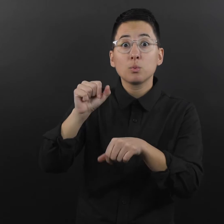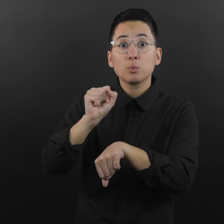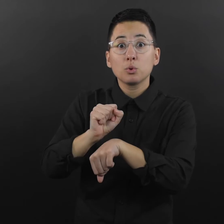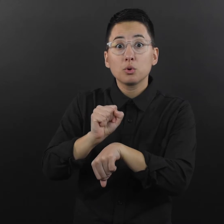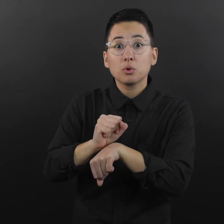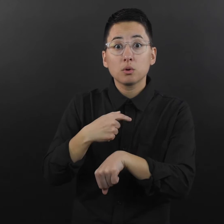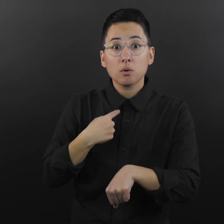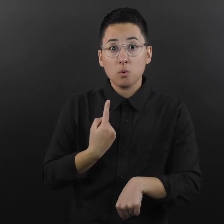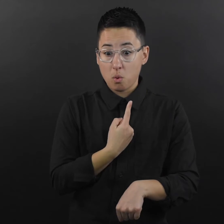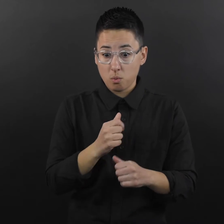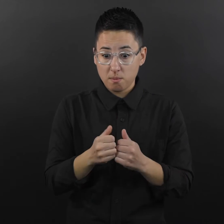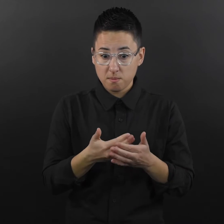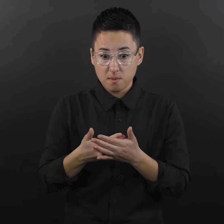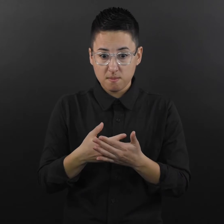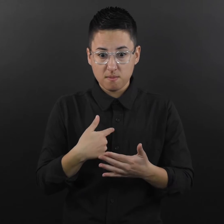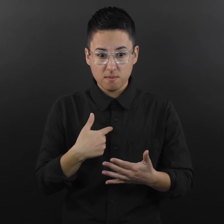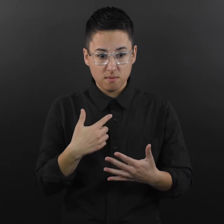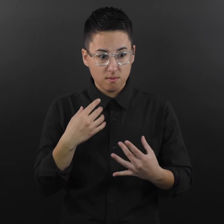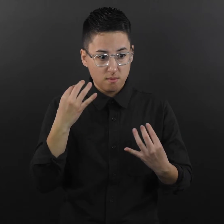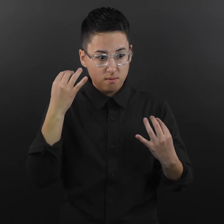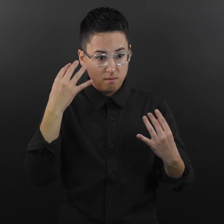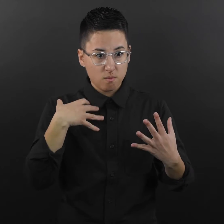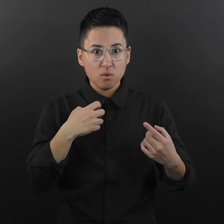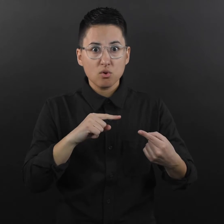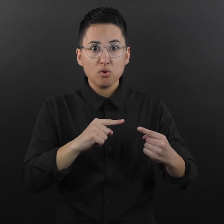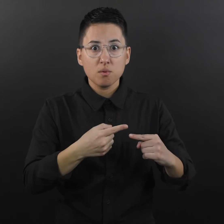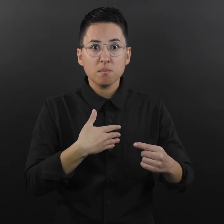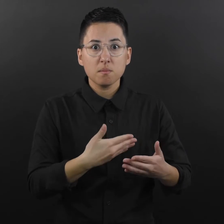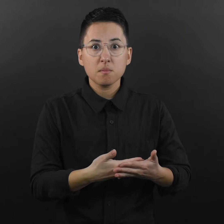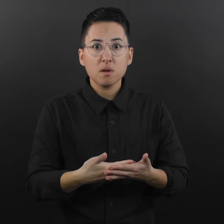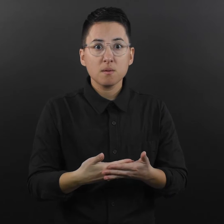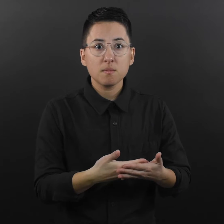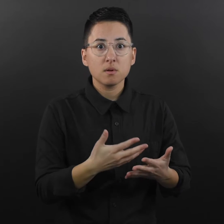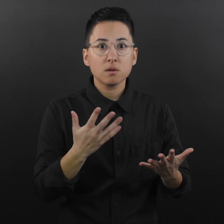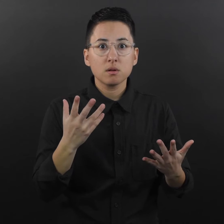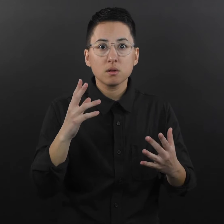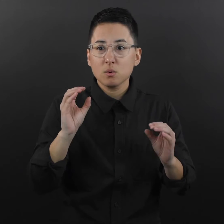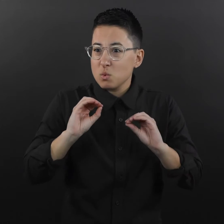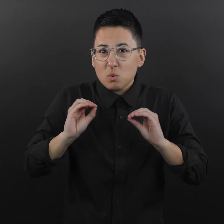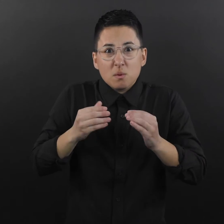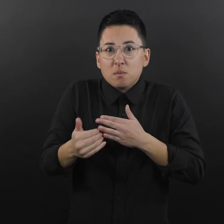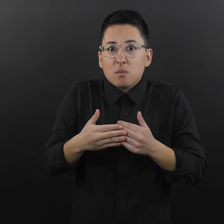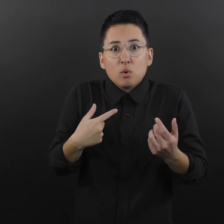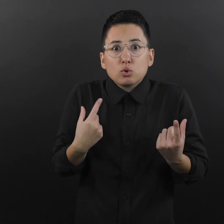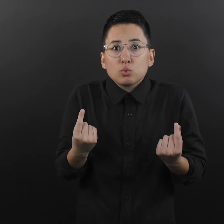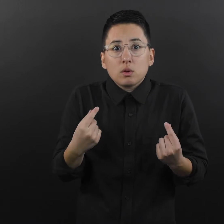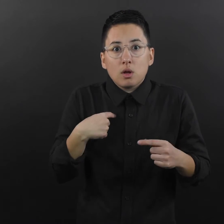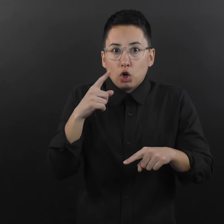started having thoughts about hurting my baby. No matter what I did, I couldn’t stop the thoughts.